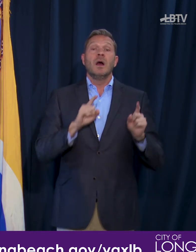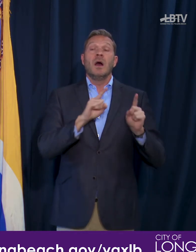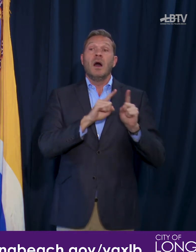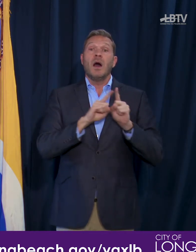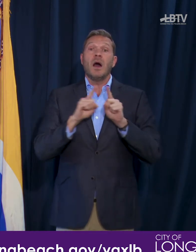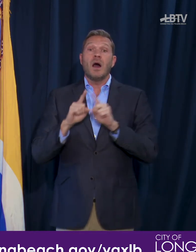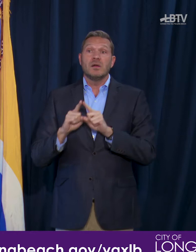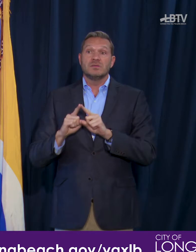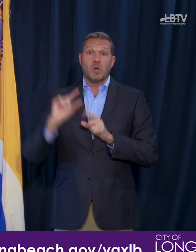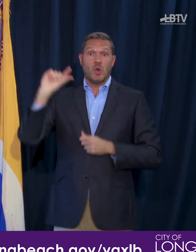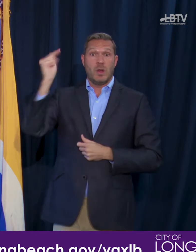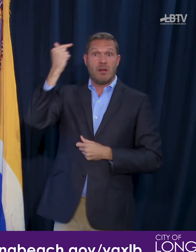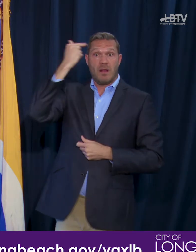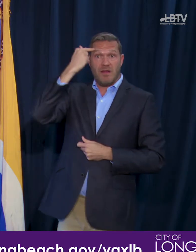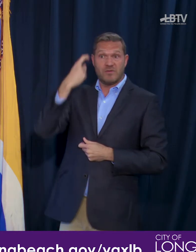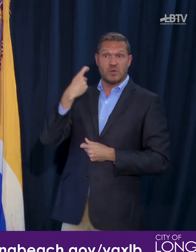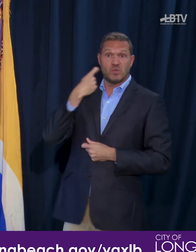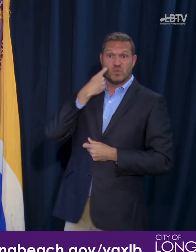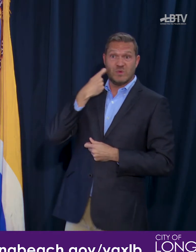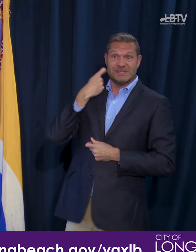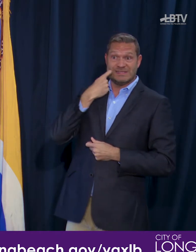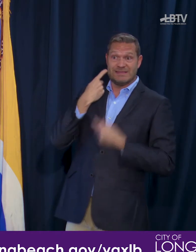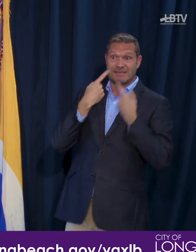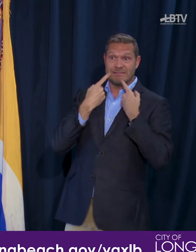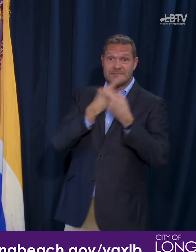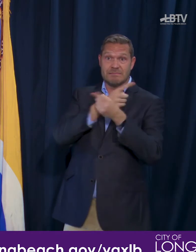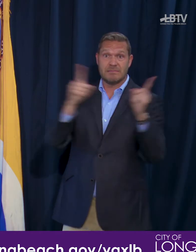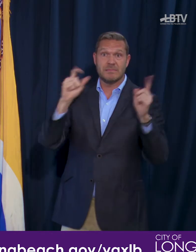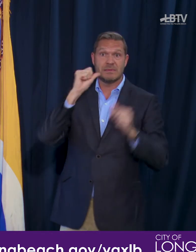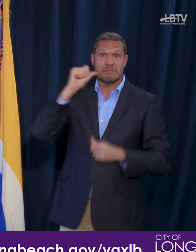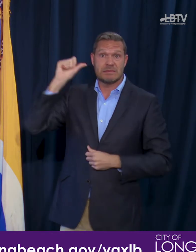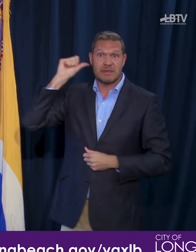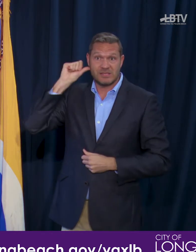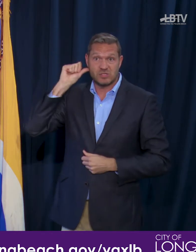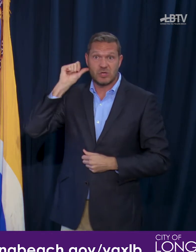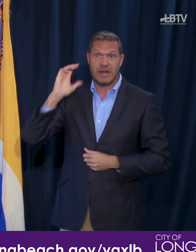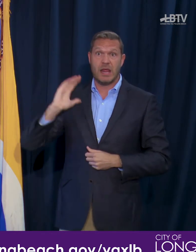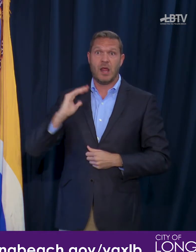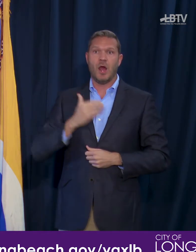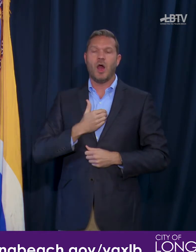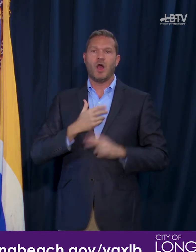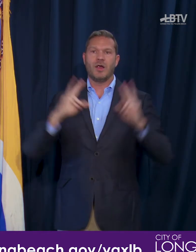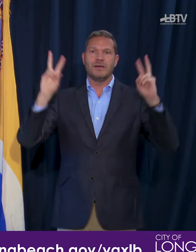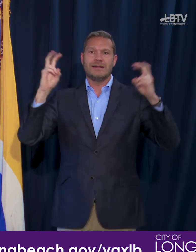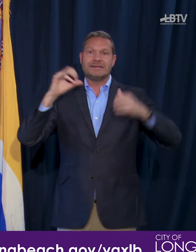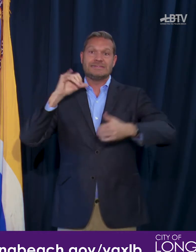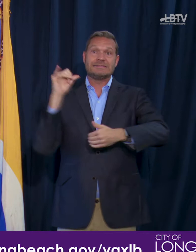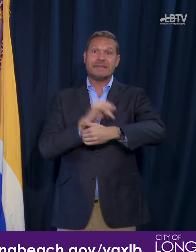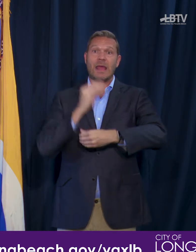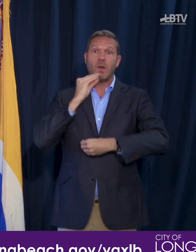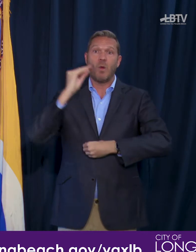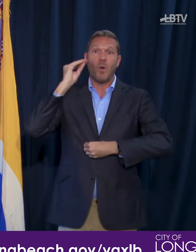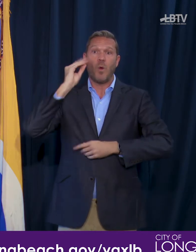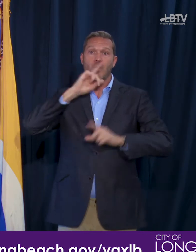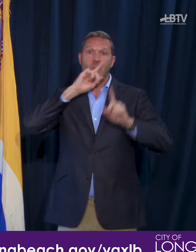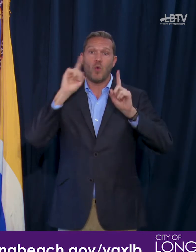announced some significant changes yesterday to the, to our Stay at Home orders. I think we're all aware of those already.